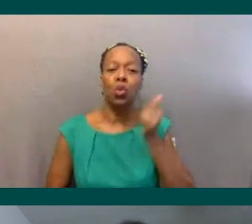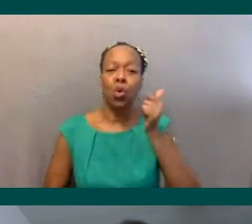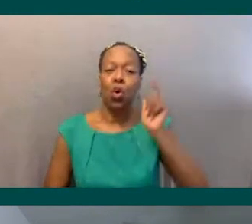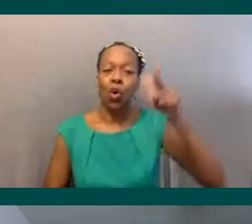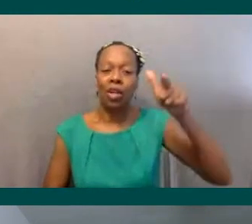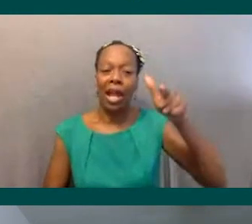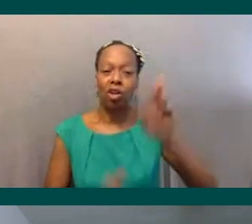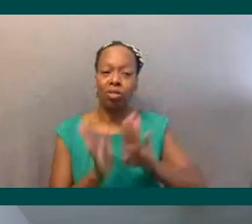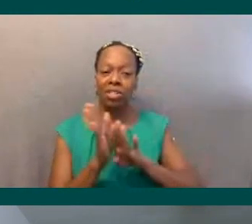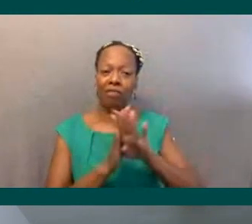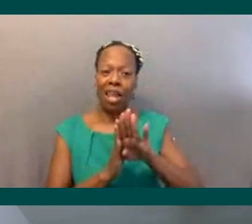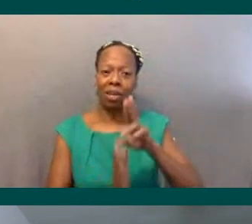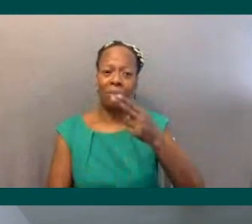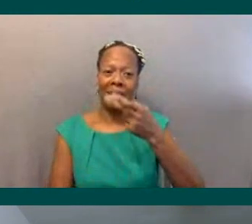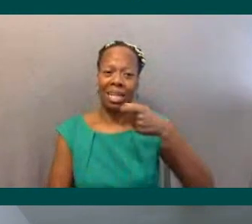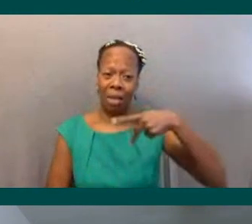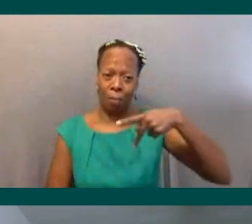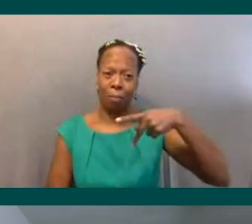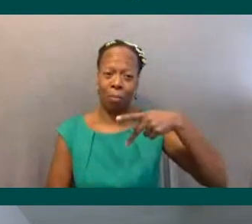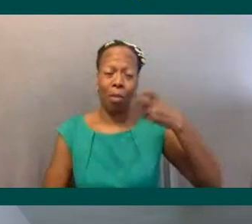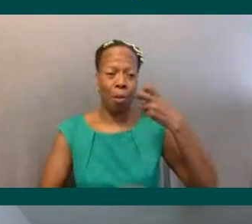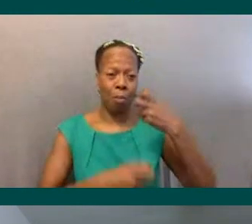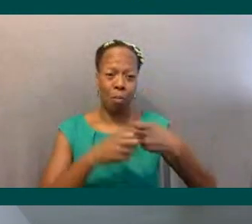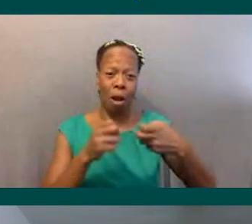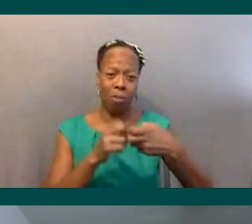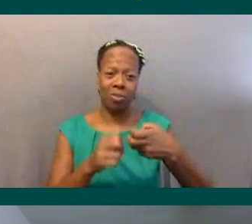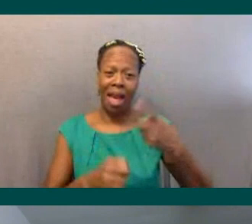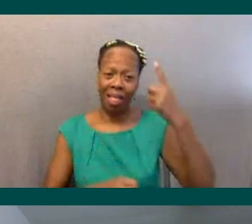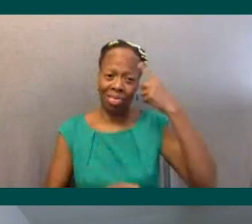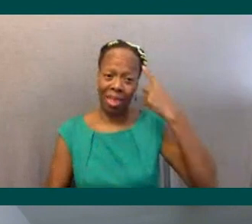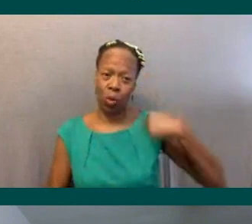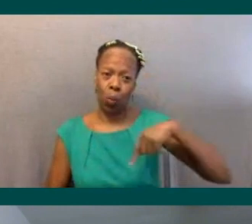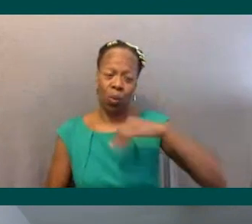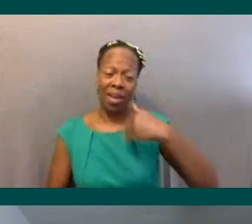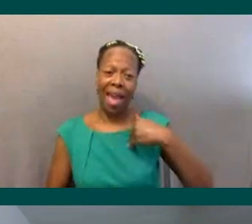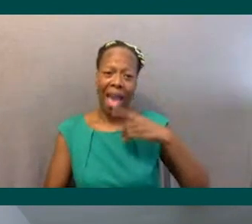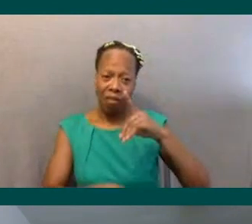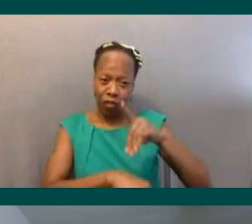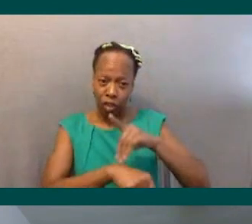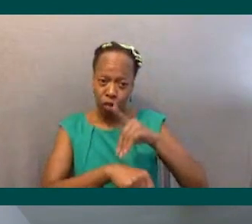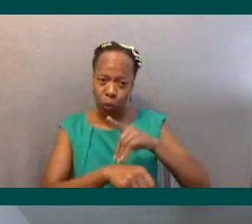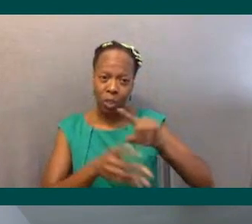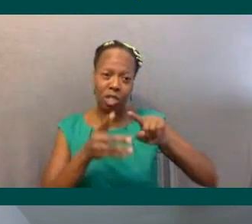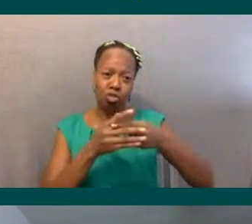I think it's our duty to start to explain these things to the parents early on.